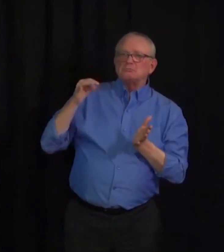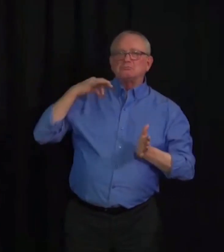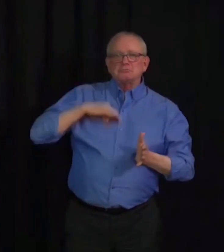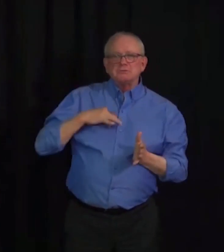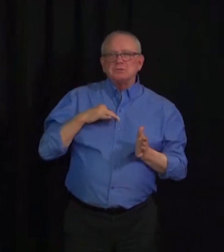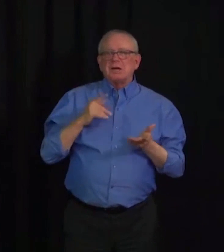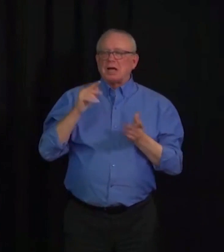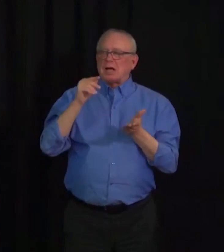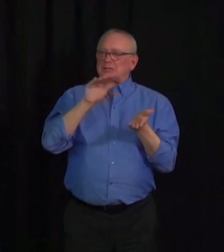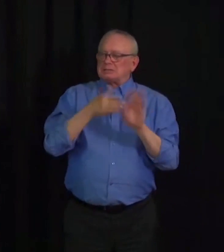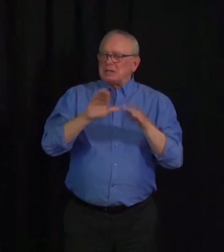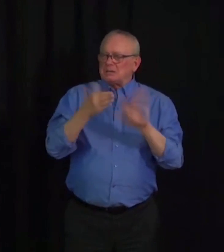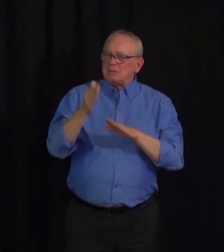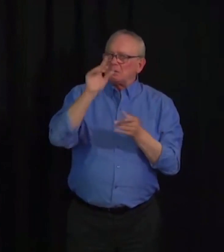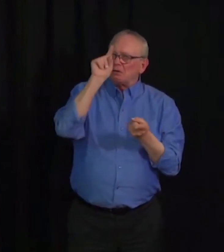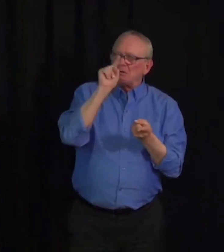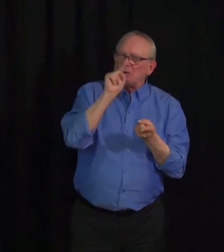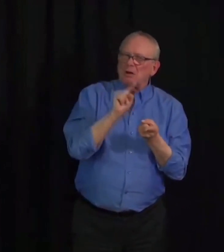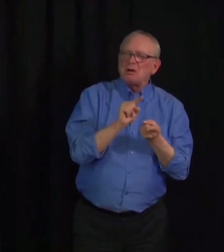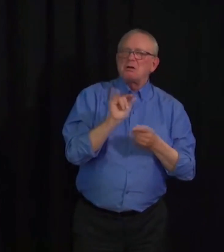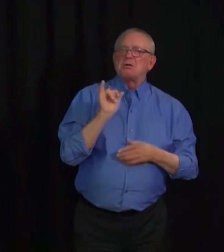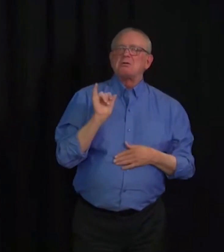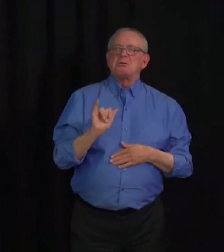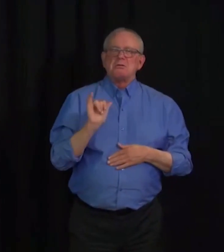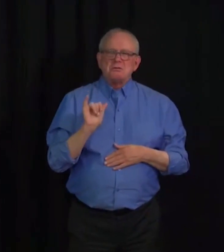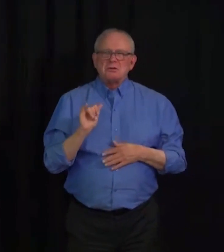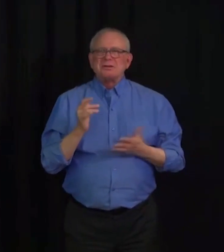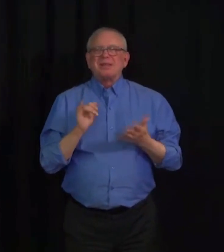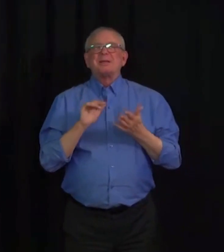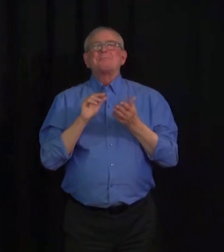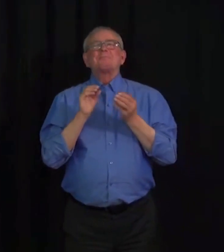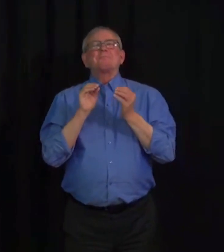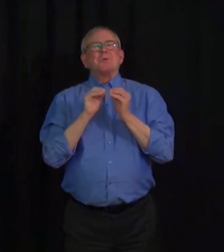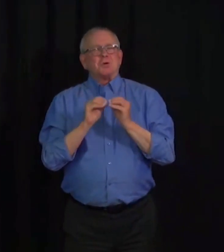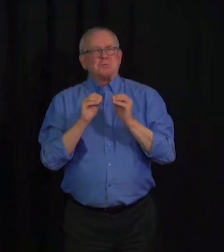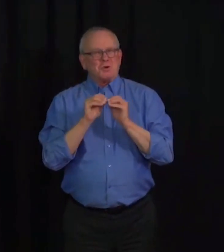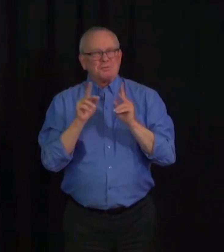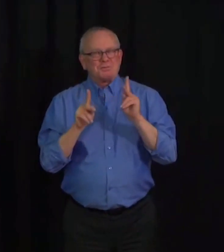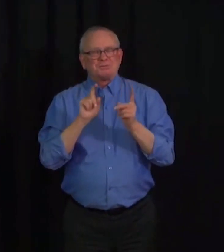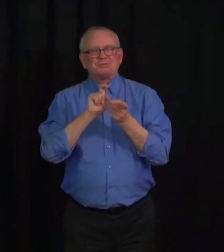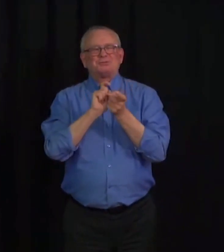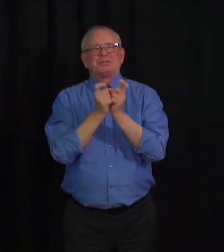ABLE TO SEE THEM AROUND THEM AND RECEIVE VACCINES AND RECEIVE VACCINES AND RECEIVES BENEFIT AND SEE THE REDUCTION BENEFIT AND SEE THE REDUCTION OF DEATHS WE HAVE HAD OVER THE PAST